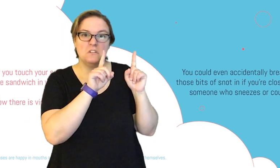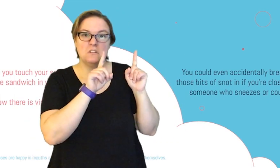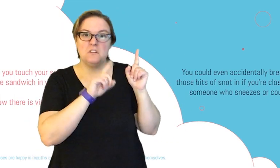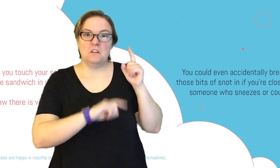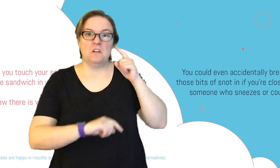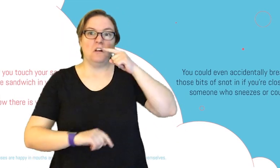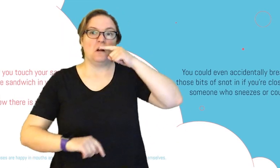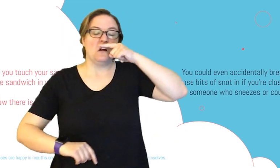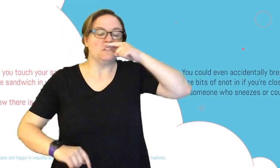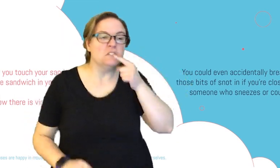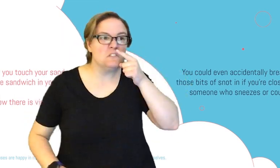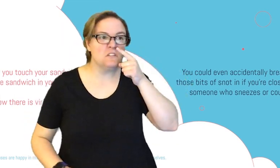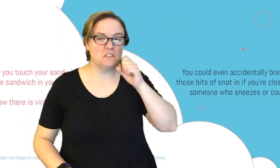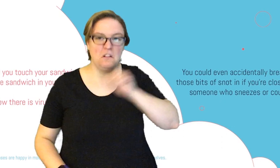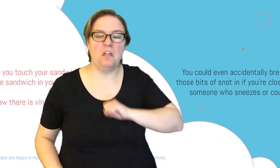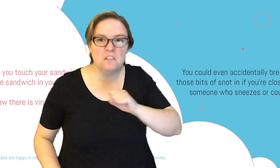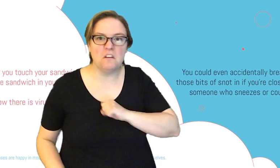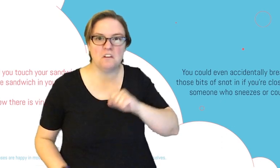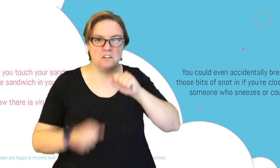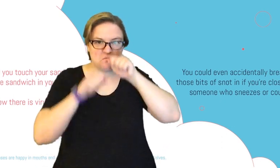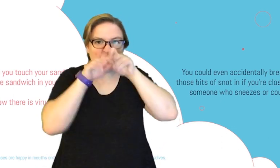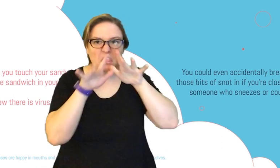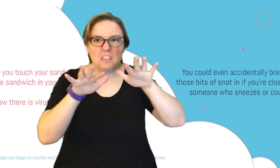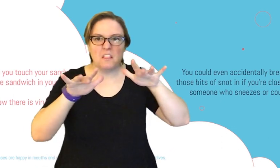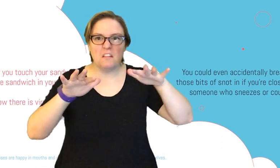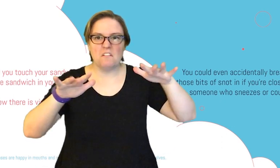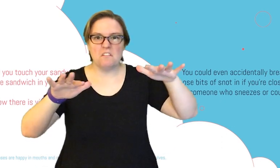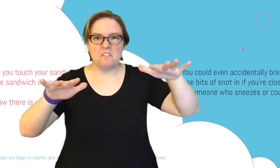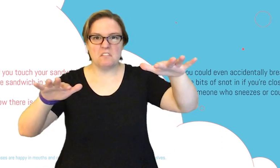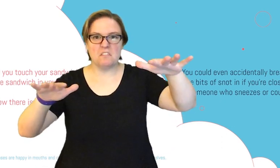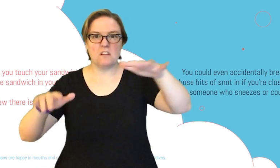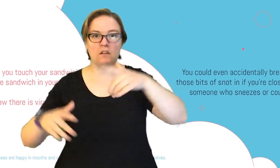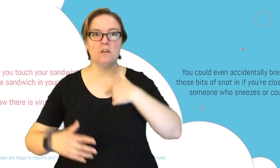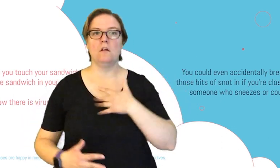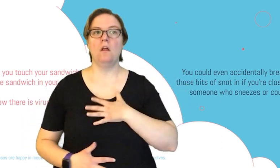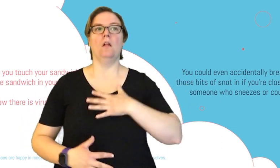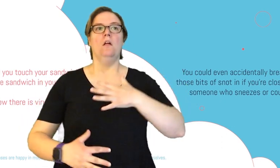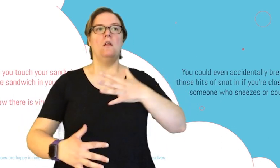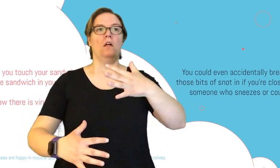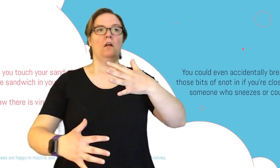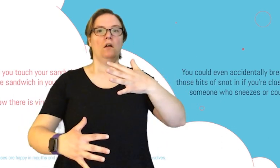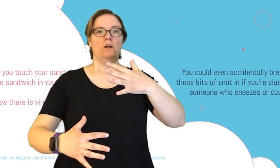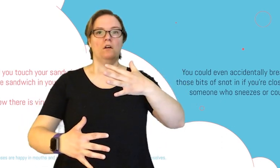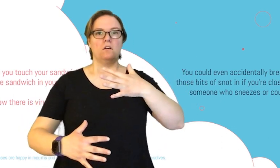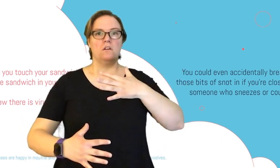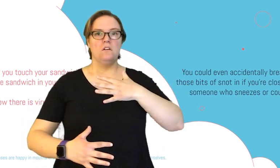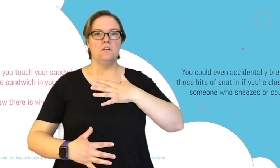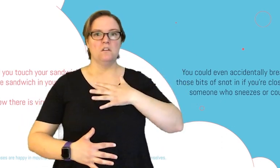You could even accidentally breathe those bits of snot